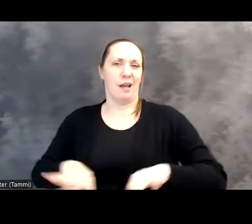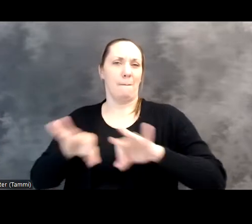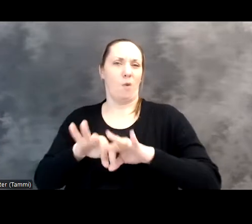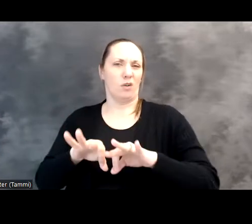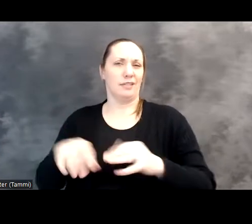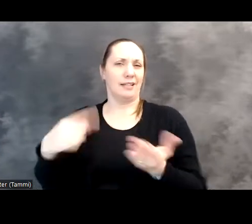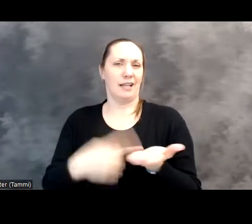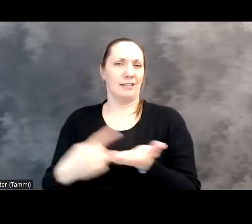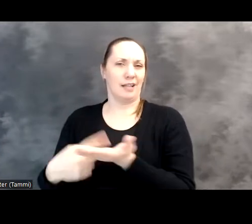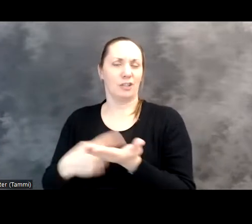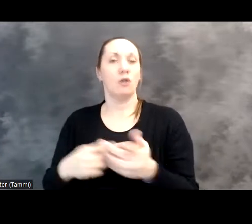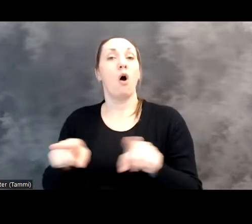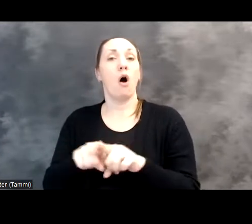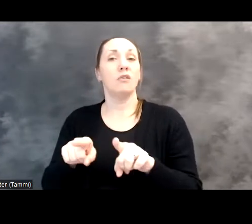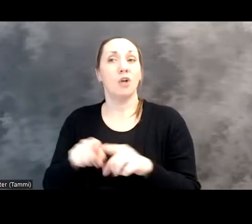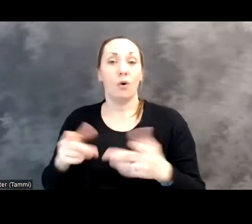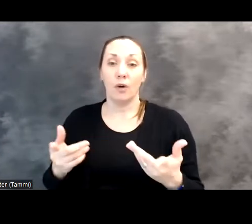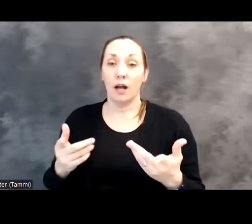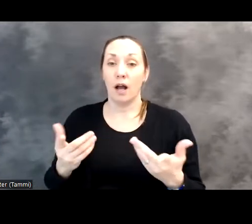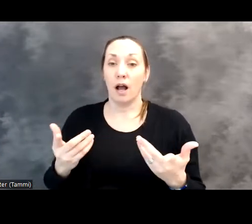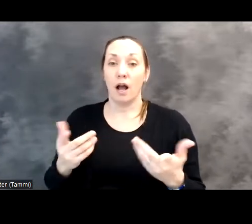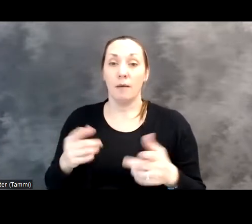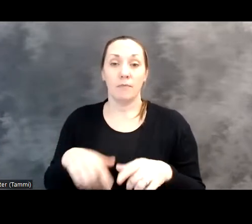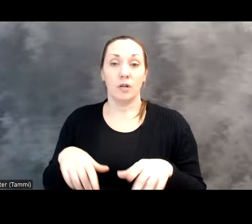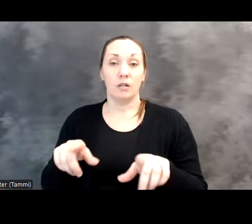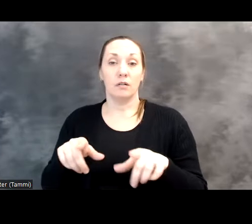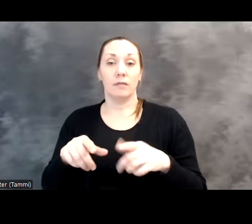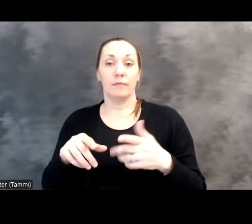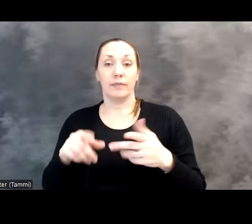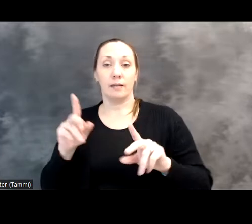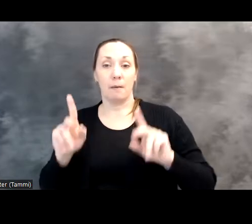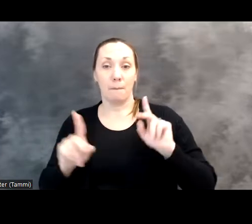are brought into the market are safe. One of the most important discussions